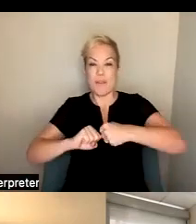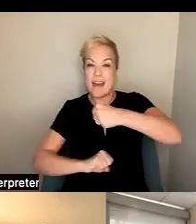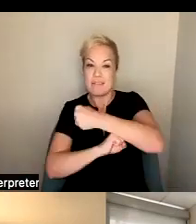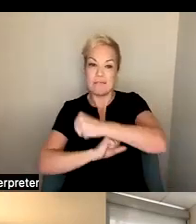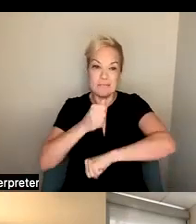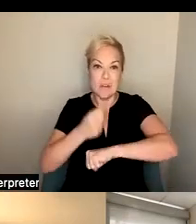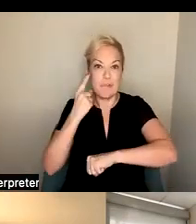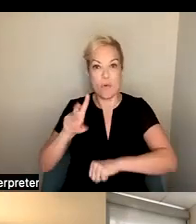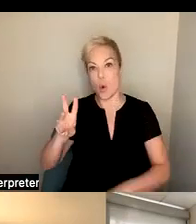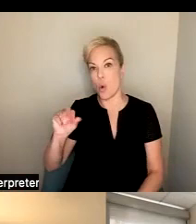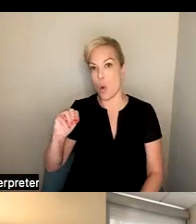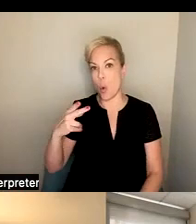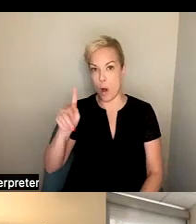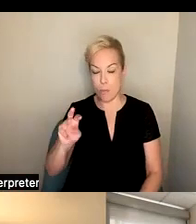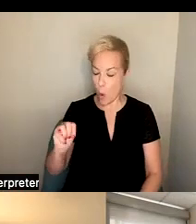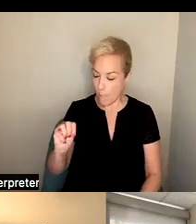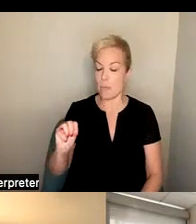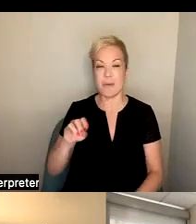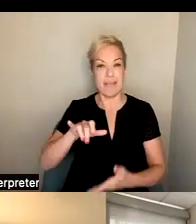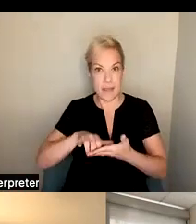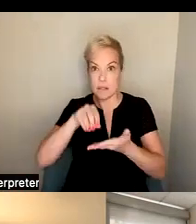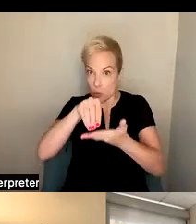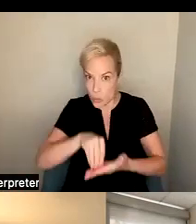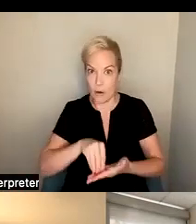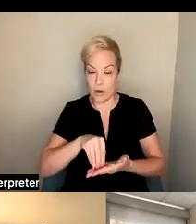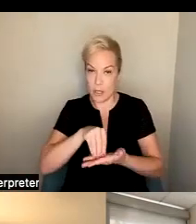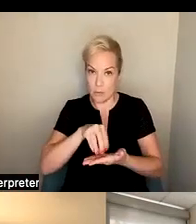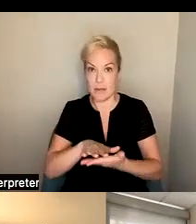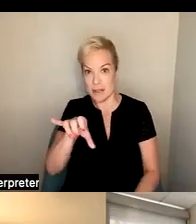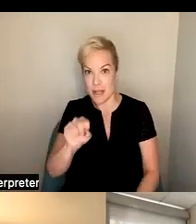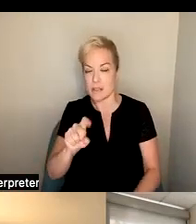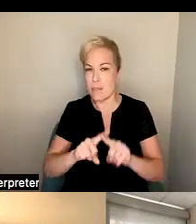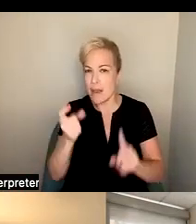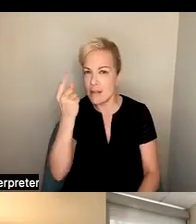of record keeping, but, in the natural world, they are also the only two shells that can harm